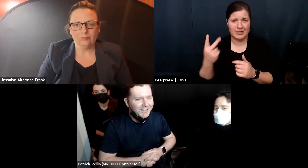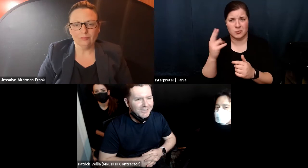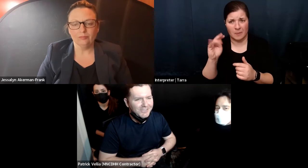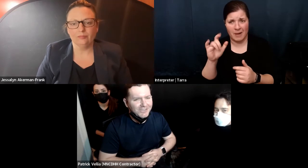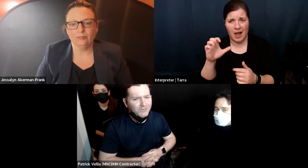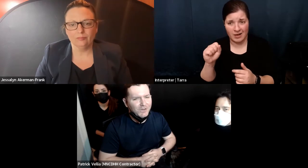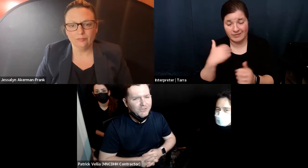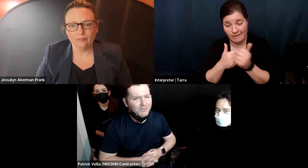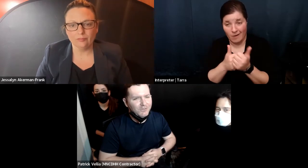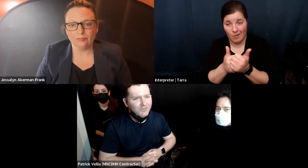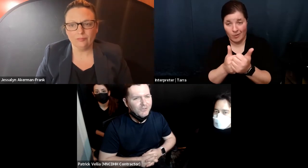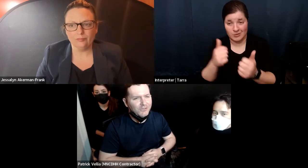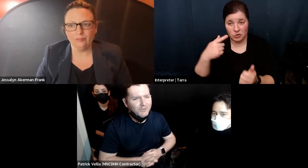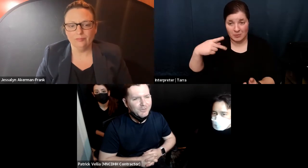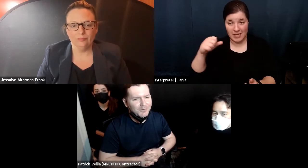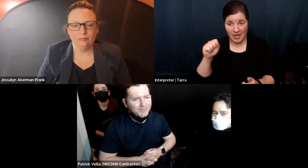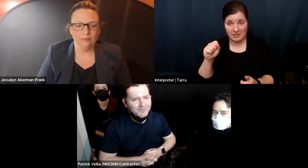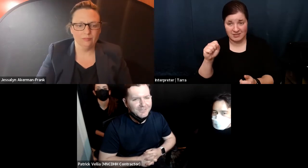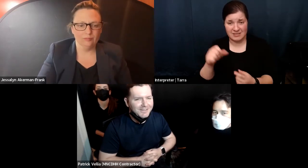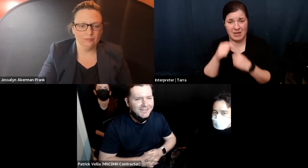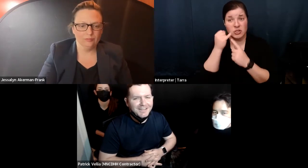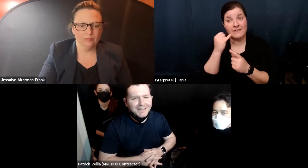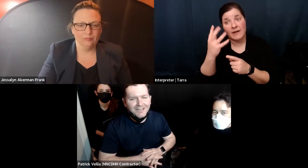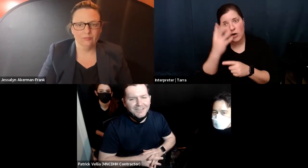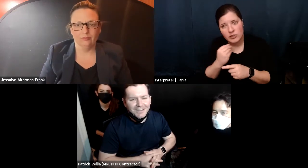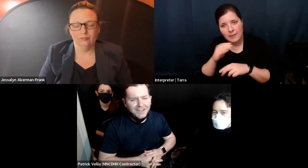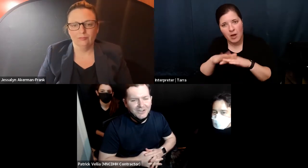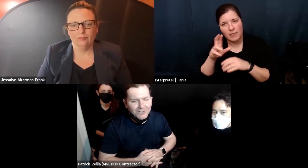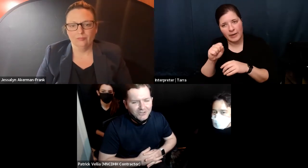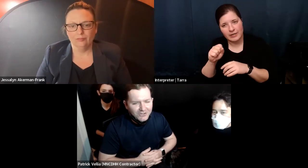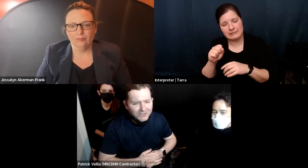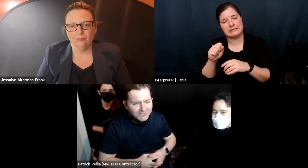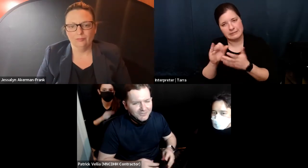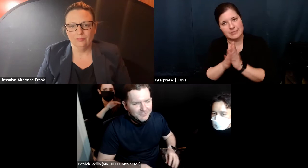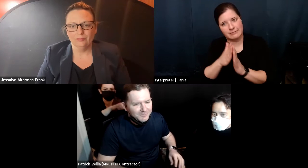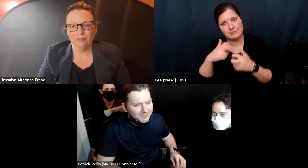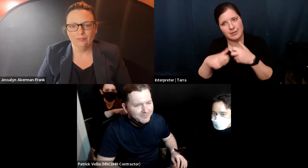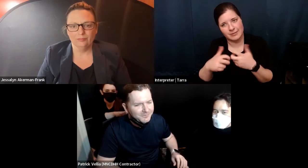Sometimes it doesn't always work and I have to walk like two miles to get to where I wanted to go. Follow the GPS. Especially if I fall asleep. Okay.